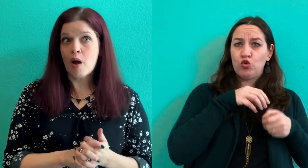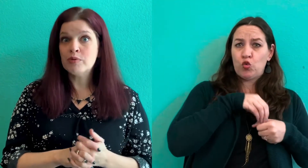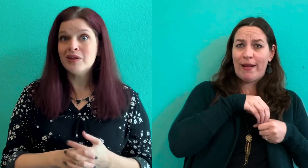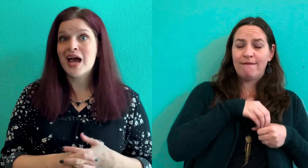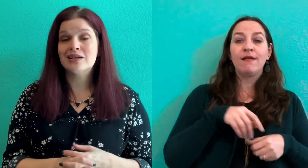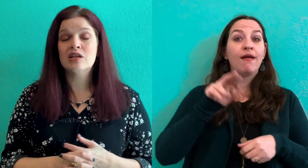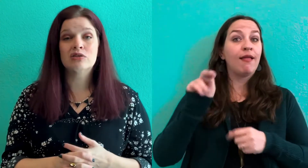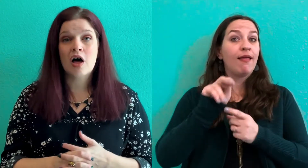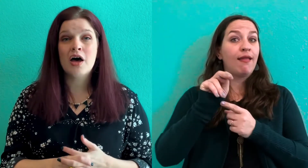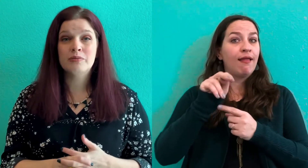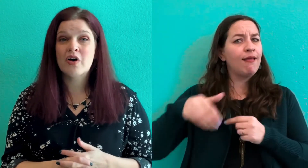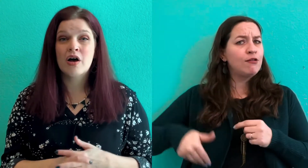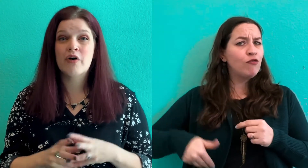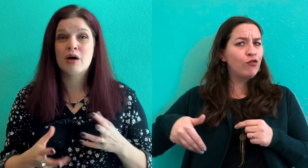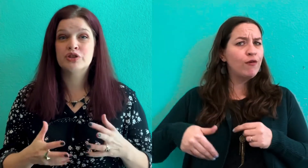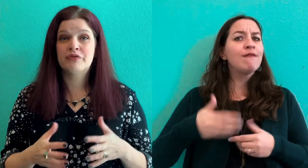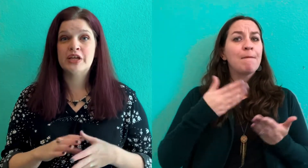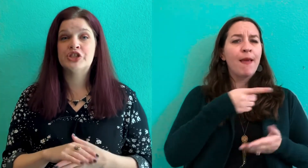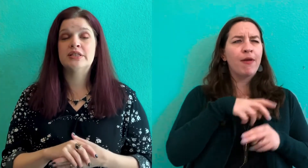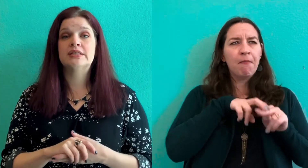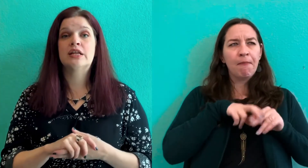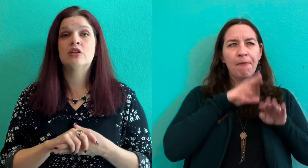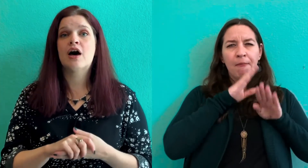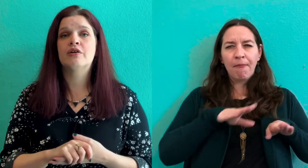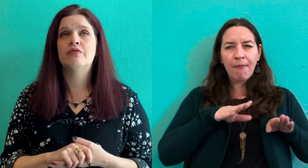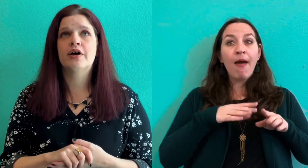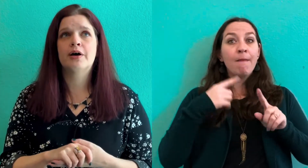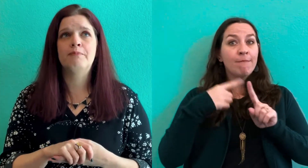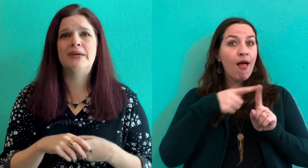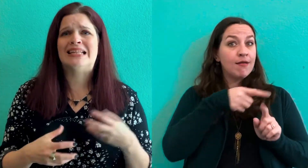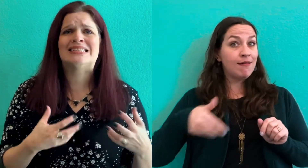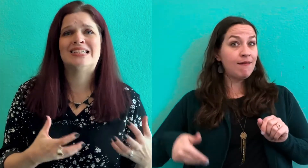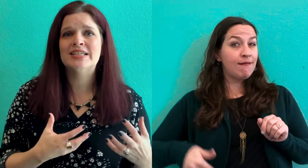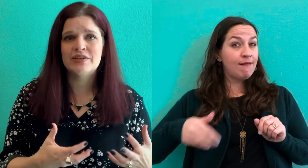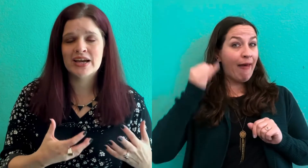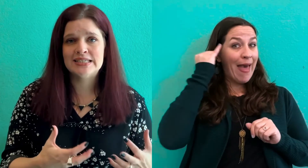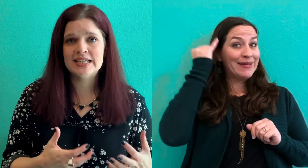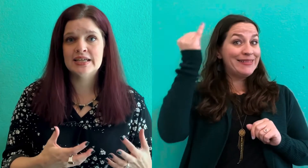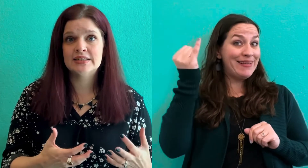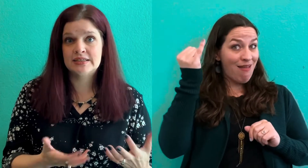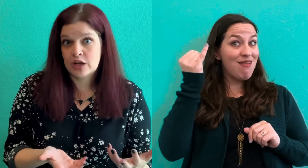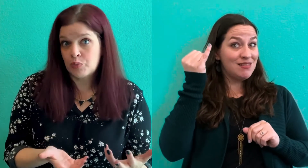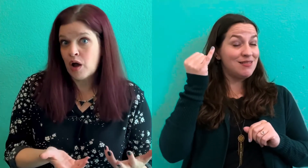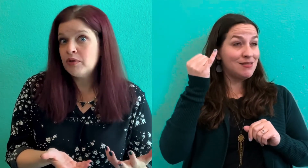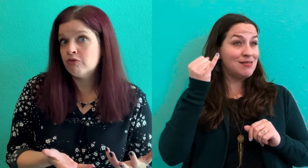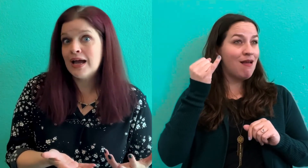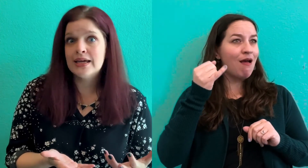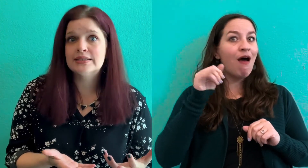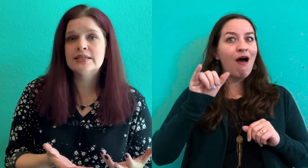probably has a lot of observations and a lot of instinctive ideas that are probably right